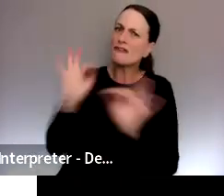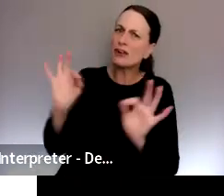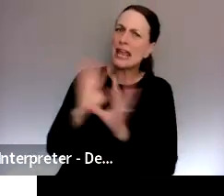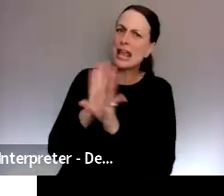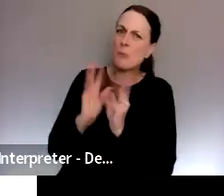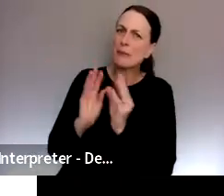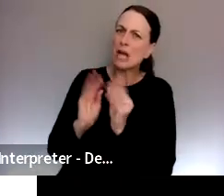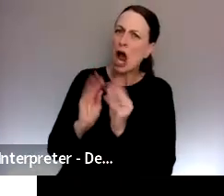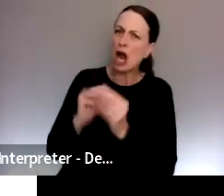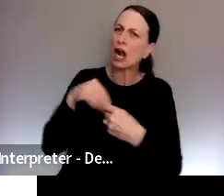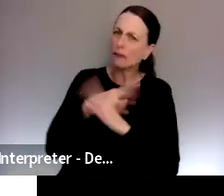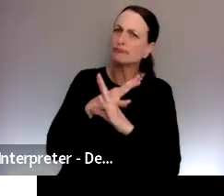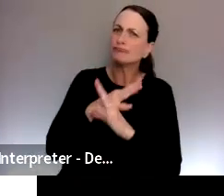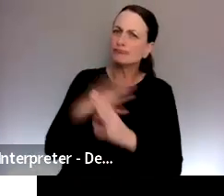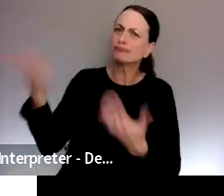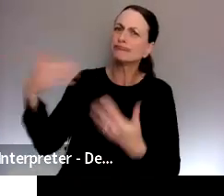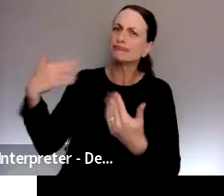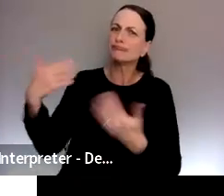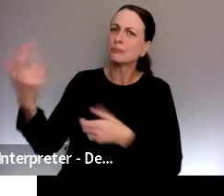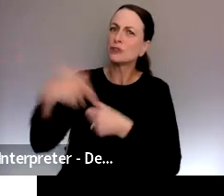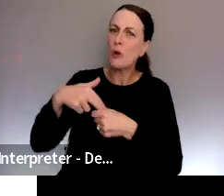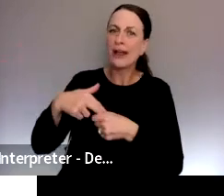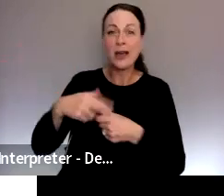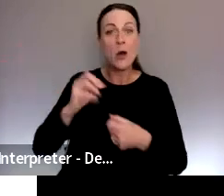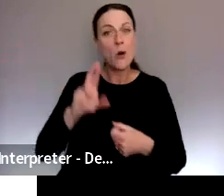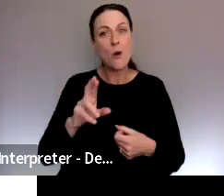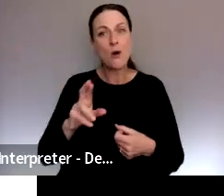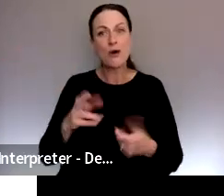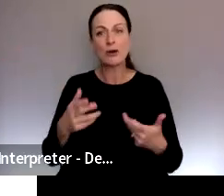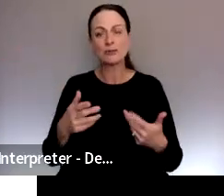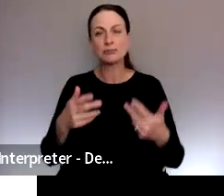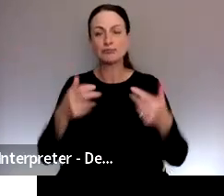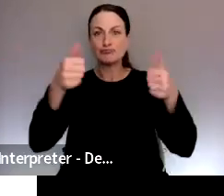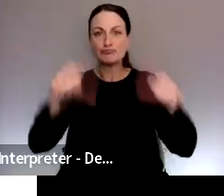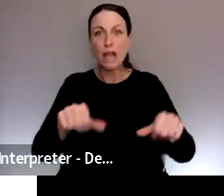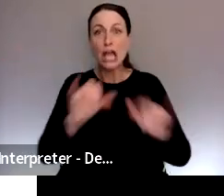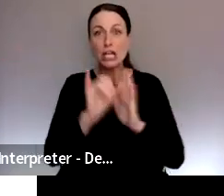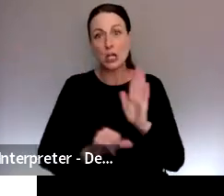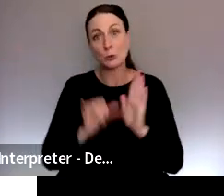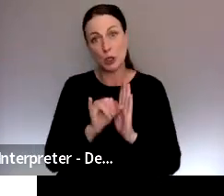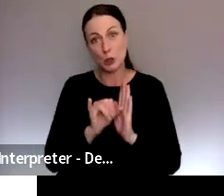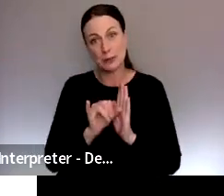A lot of people do that. Or you can even... We put these up in YouTube. You could even...